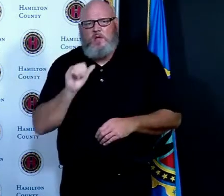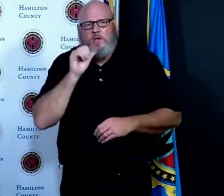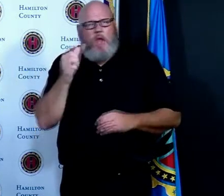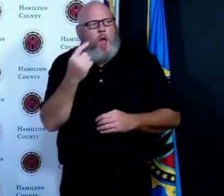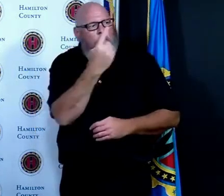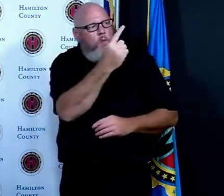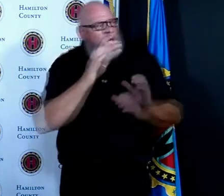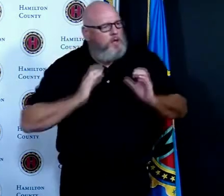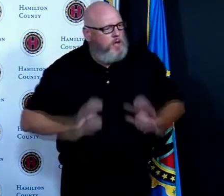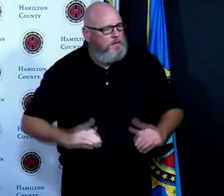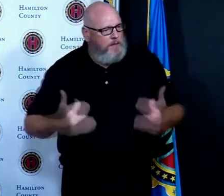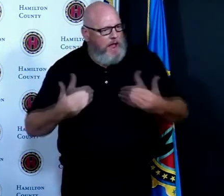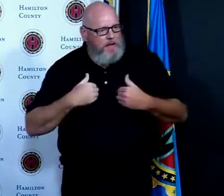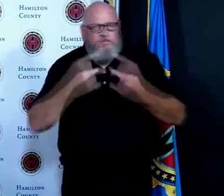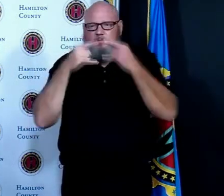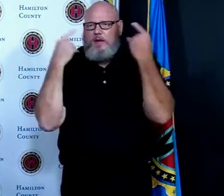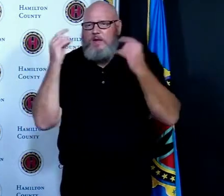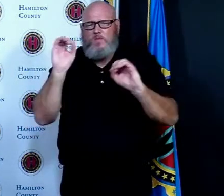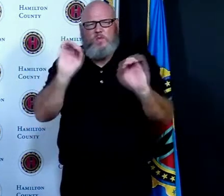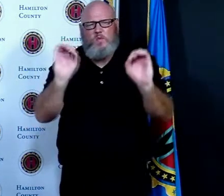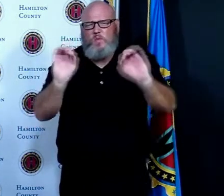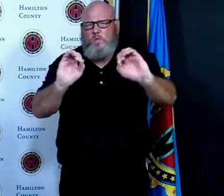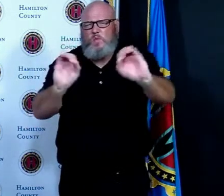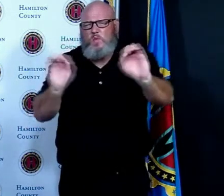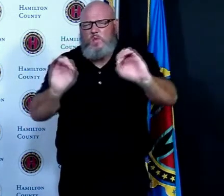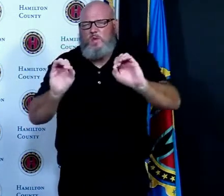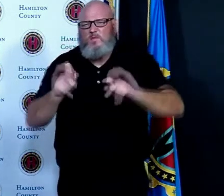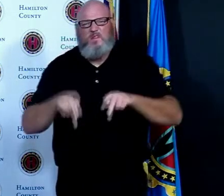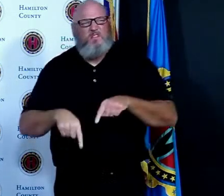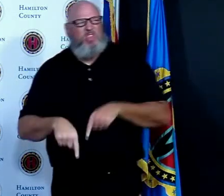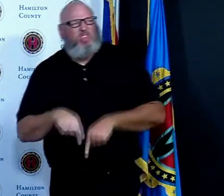will make change and how we will continue to improve our communities Covid-19.